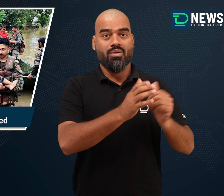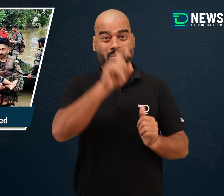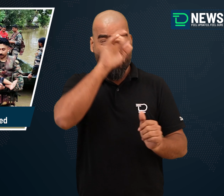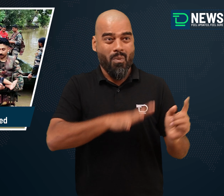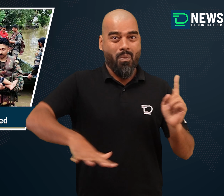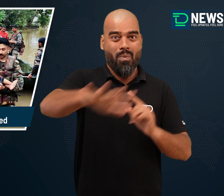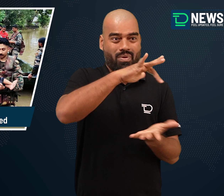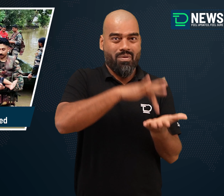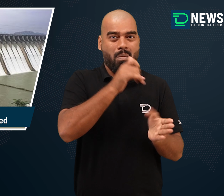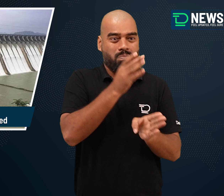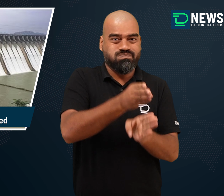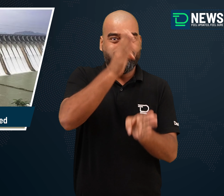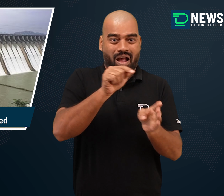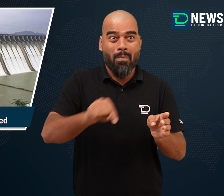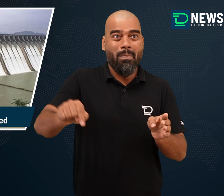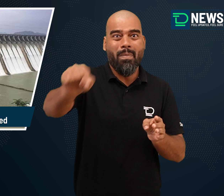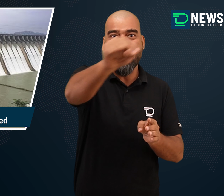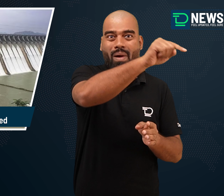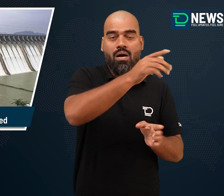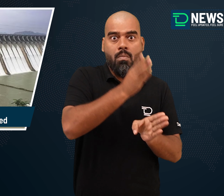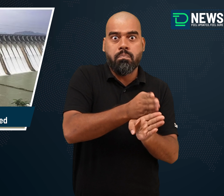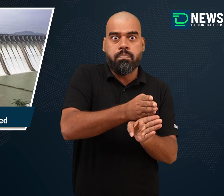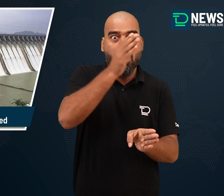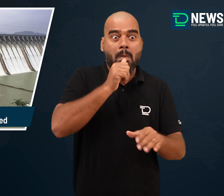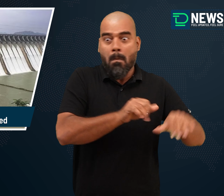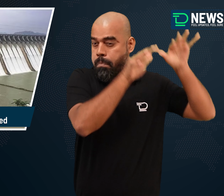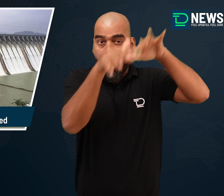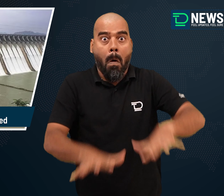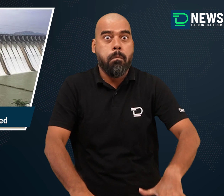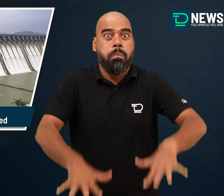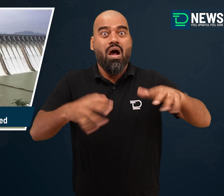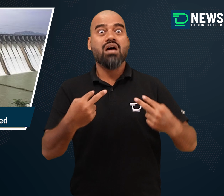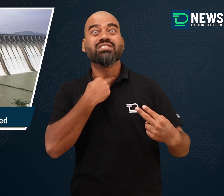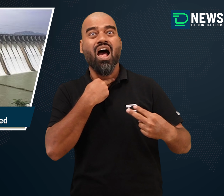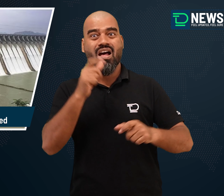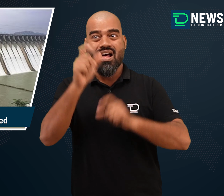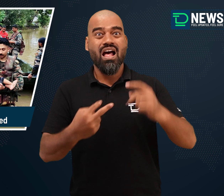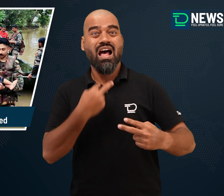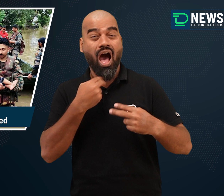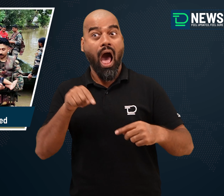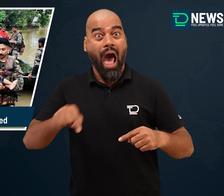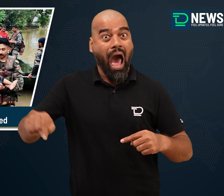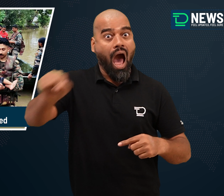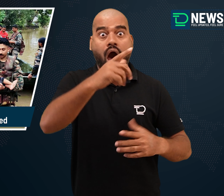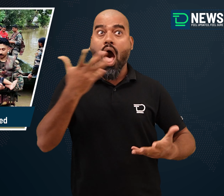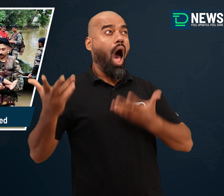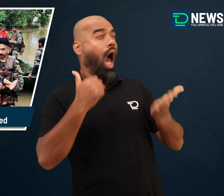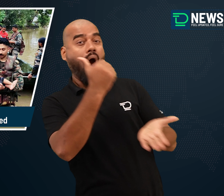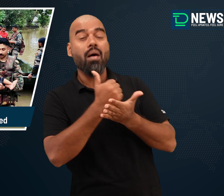Rescue operations are ongoing,